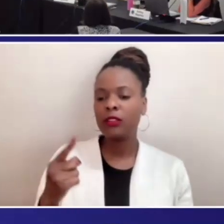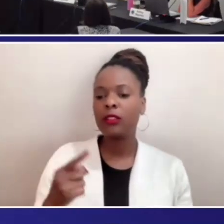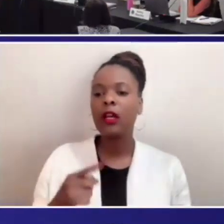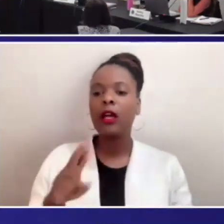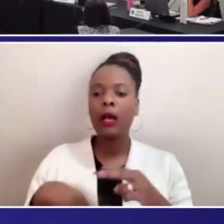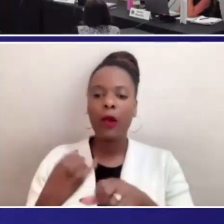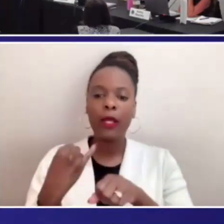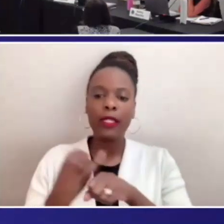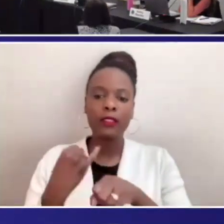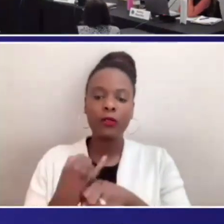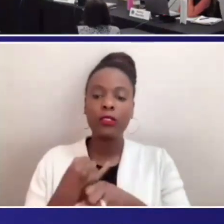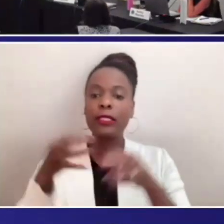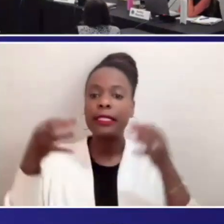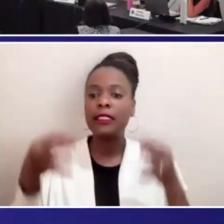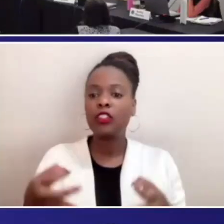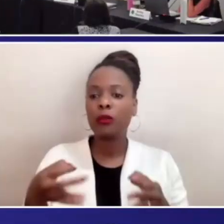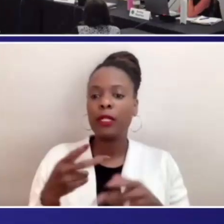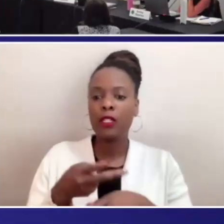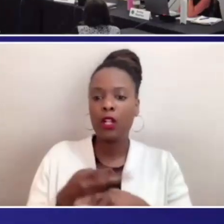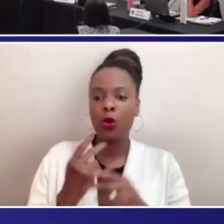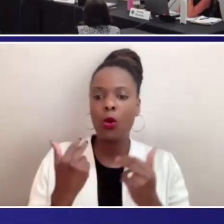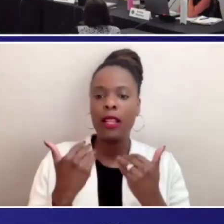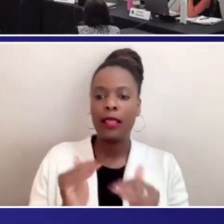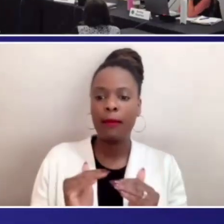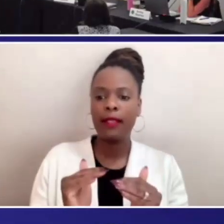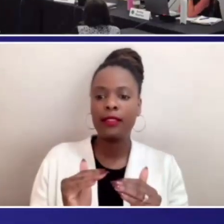I just wanted to point that out just to make sure that it wasn't inadvertently missed.